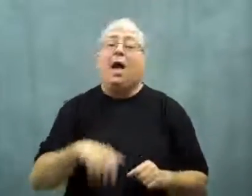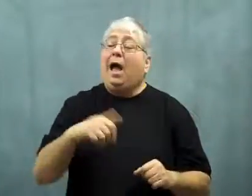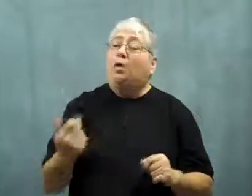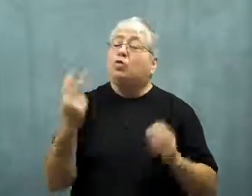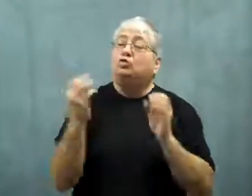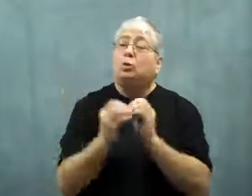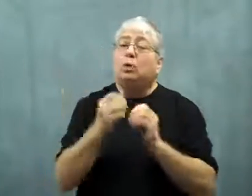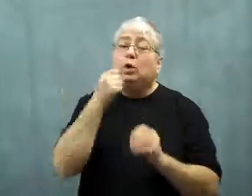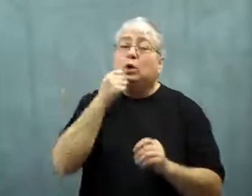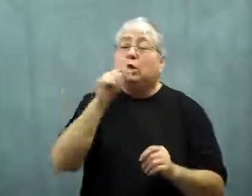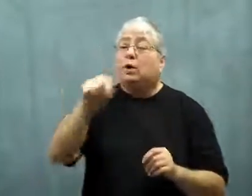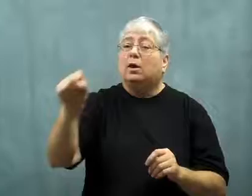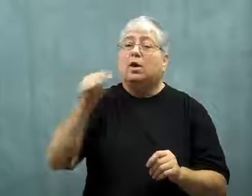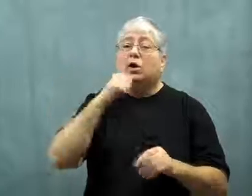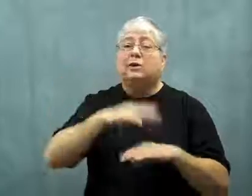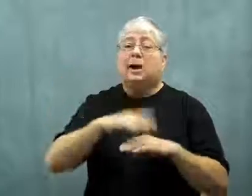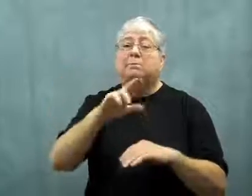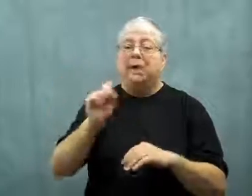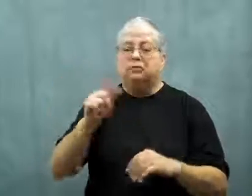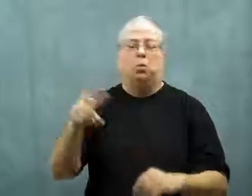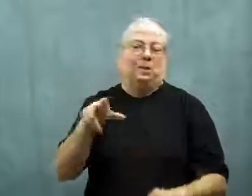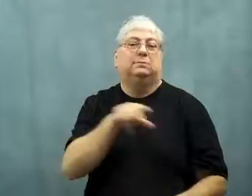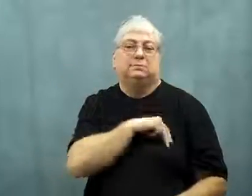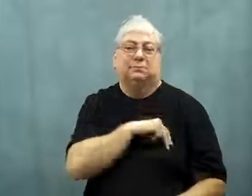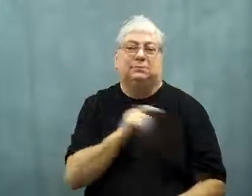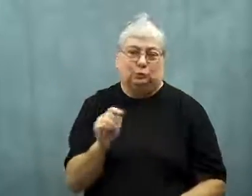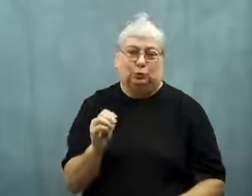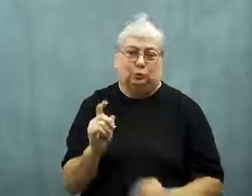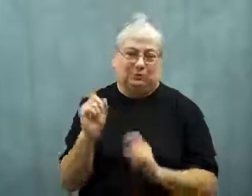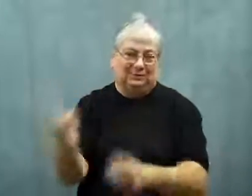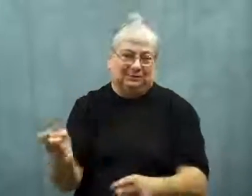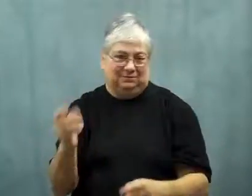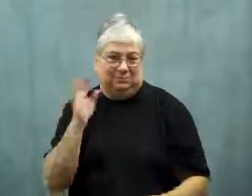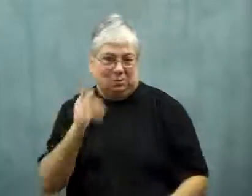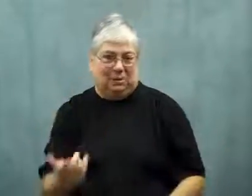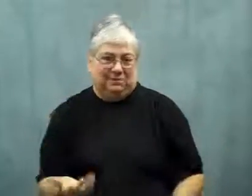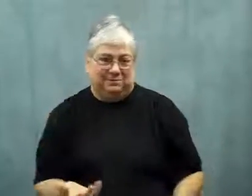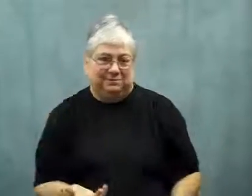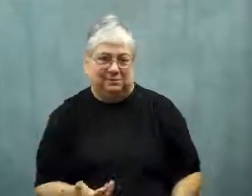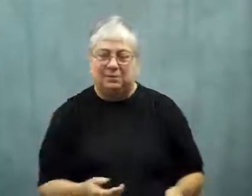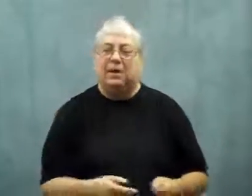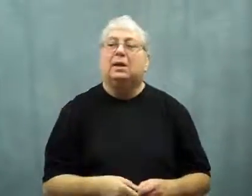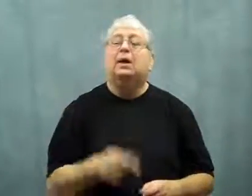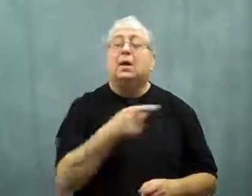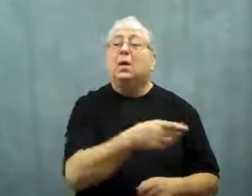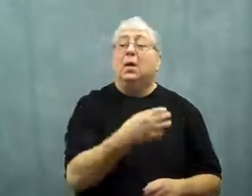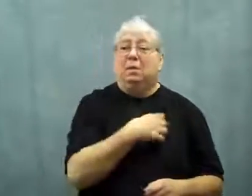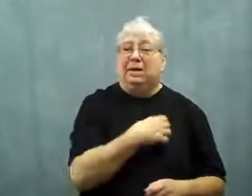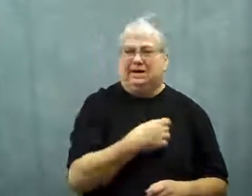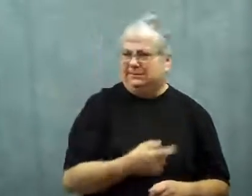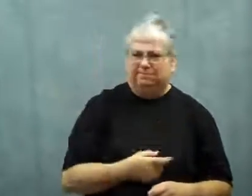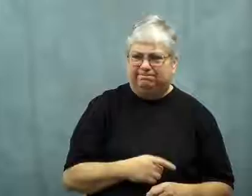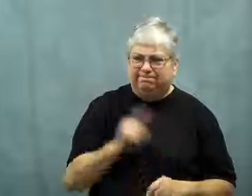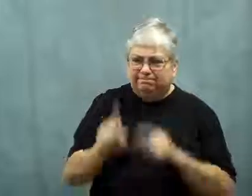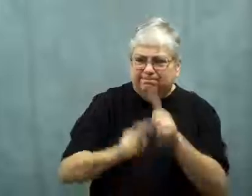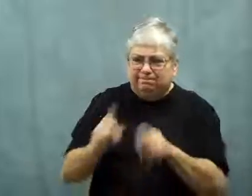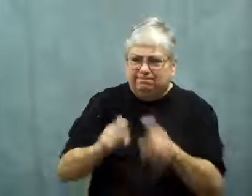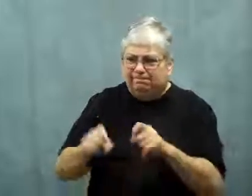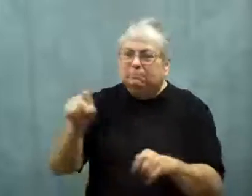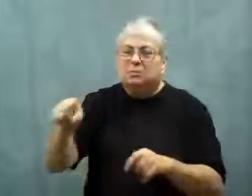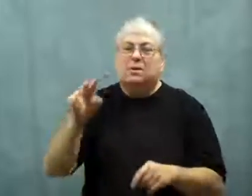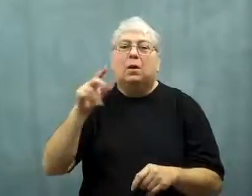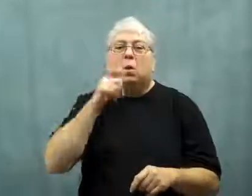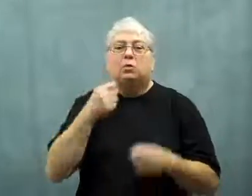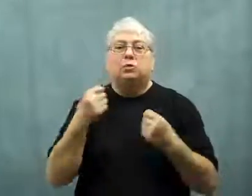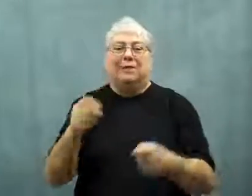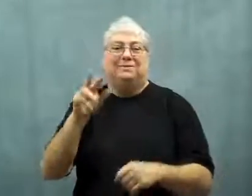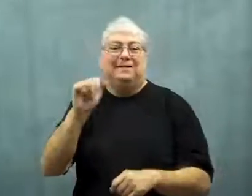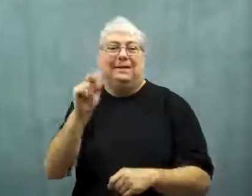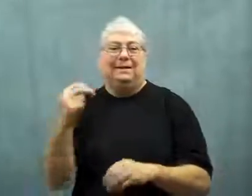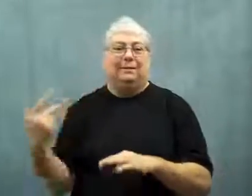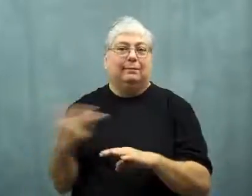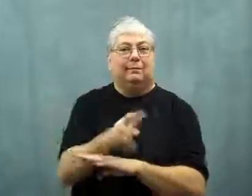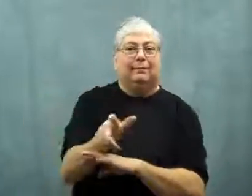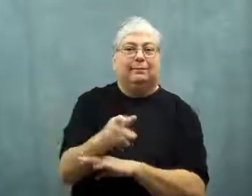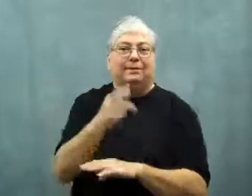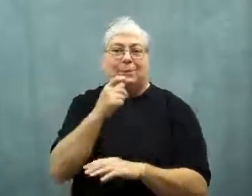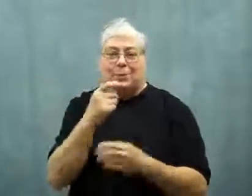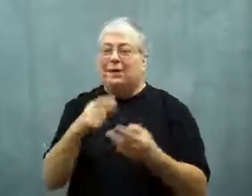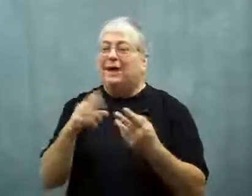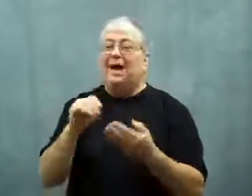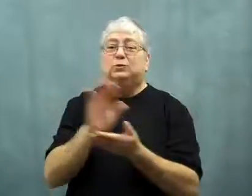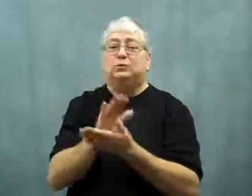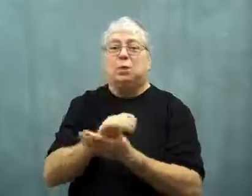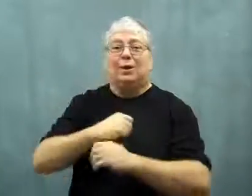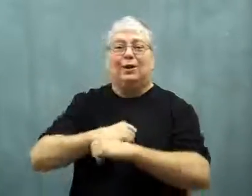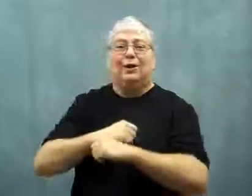Two of the other girls on the bus will get medals also.